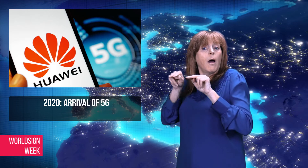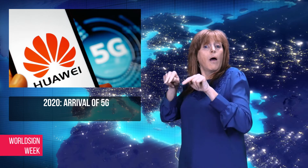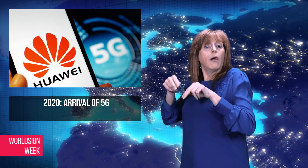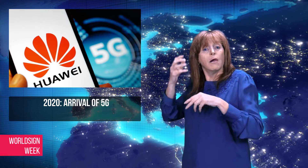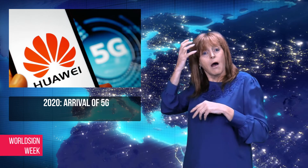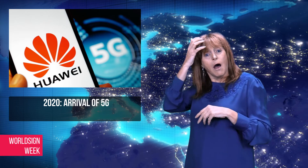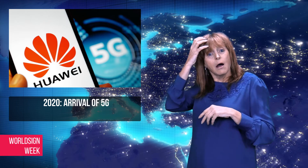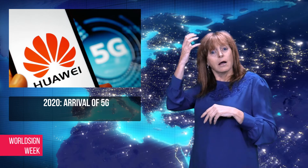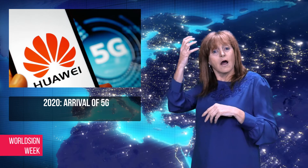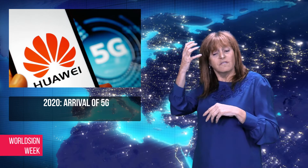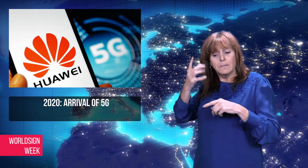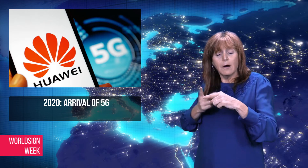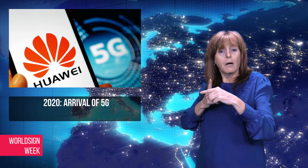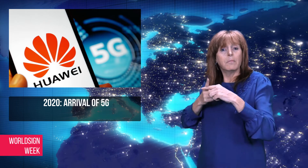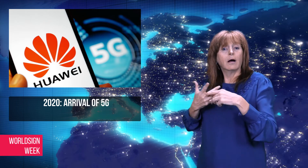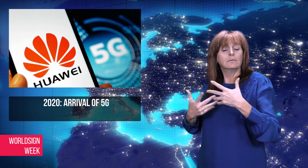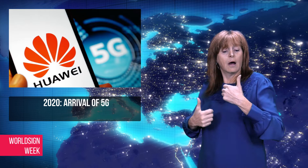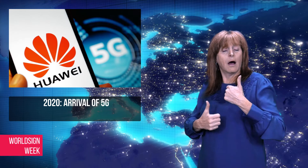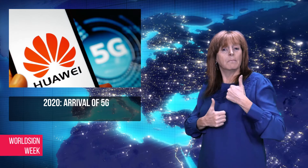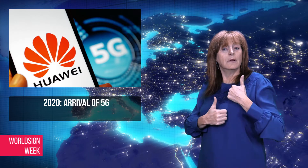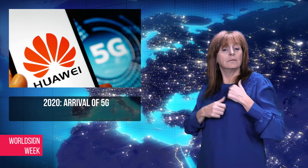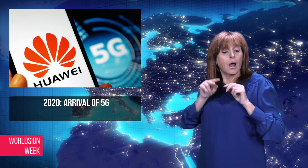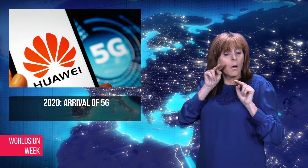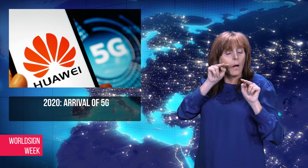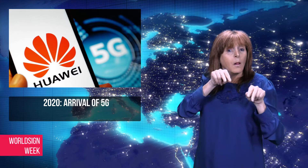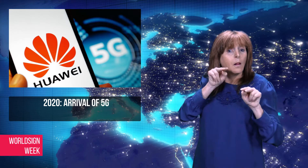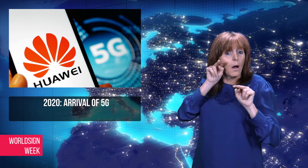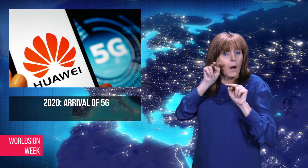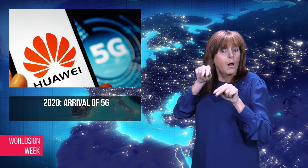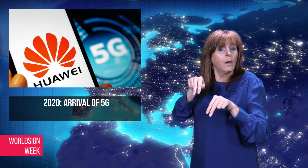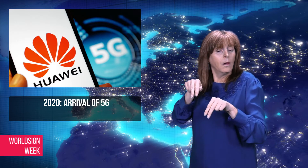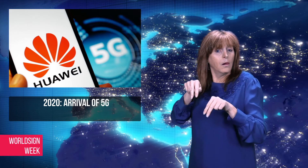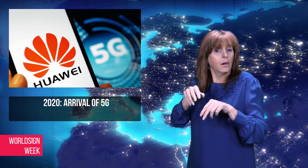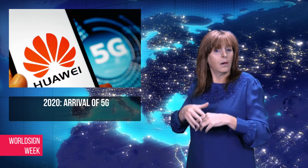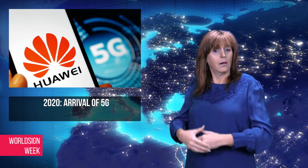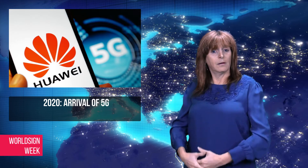governments and military institutions.